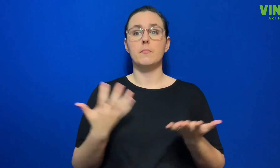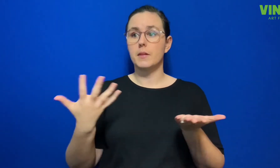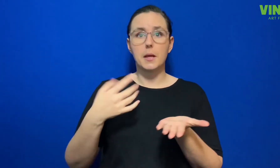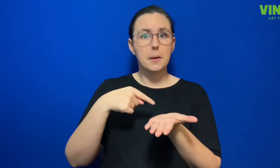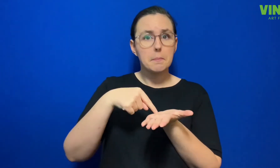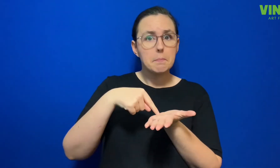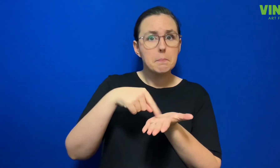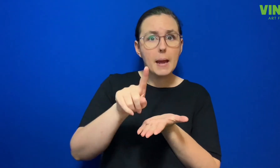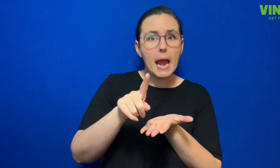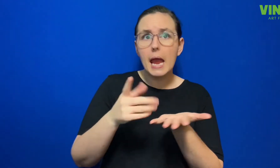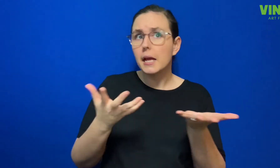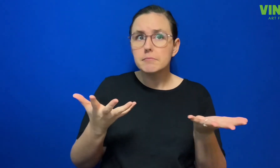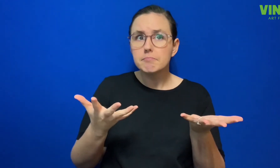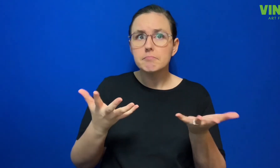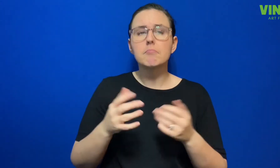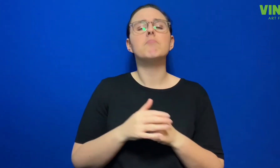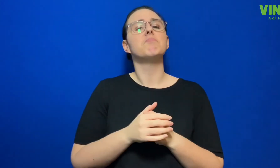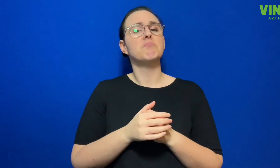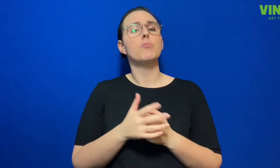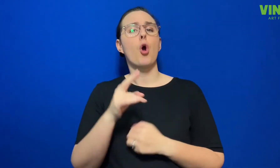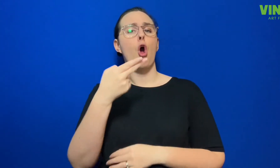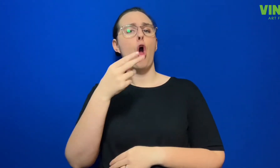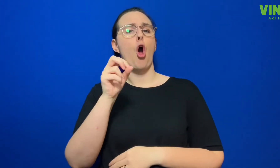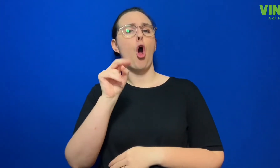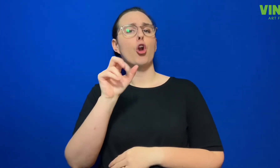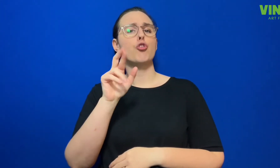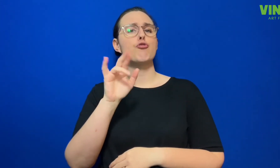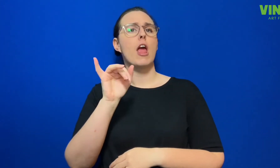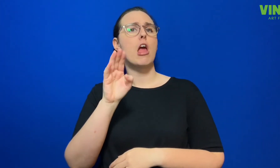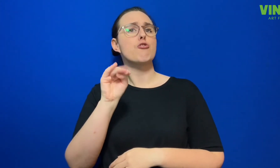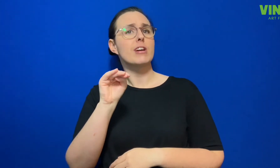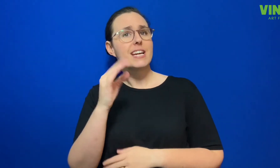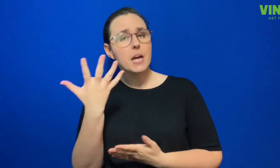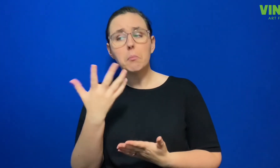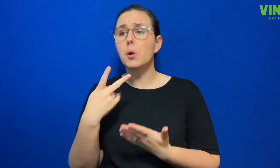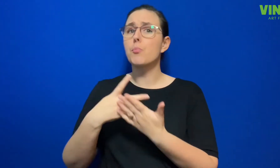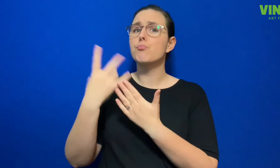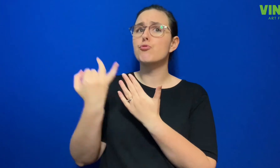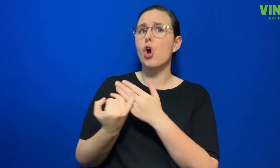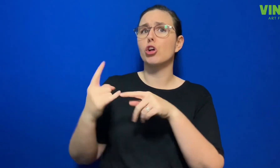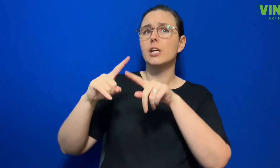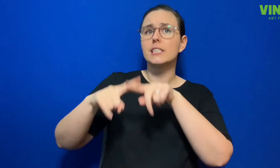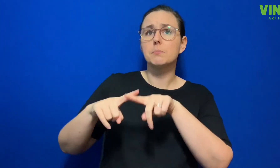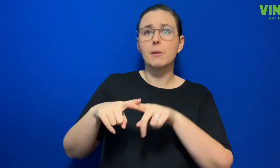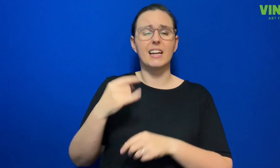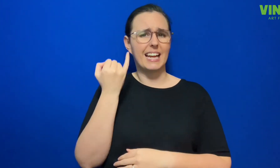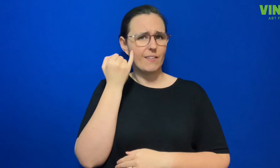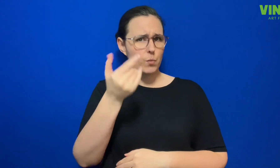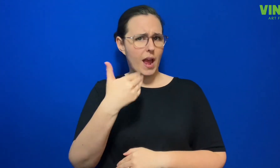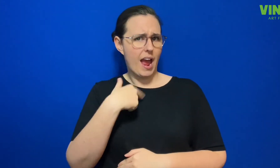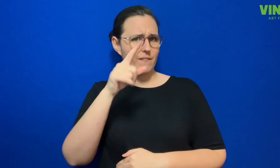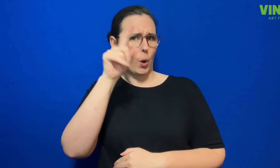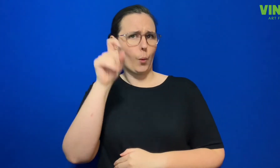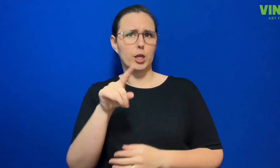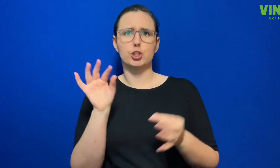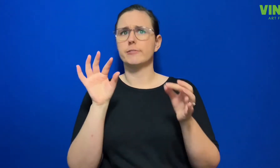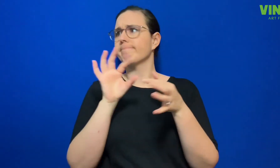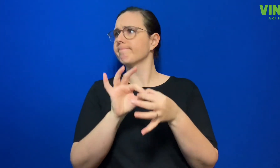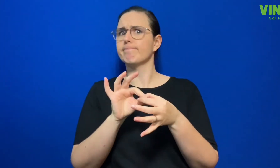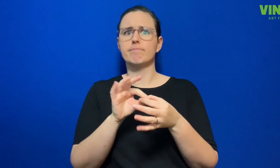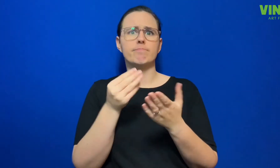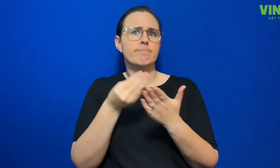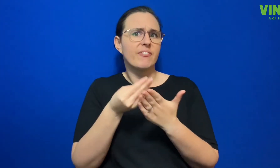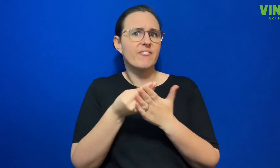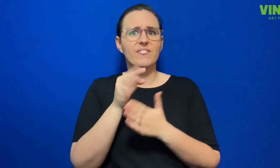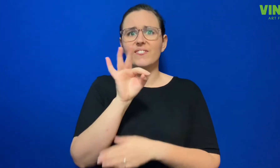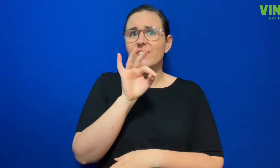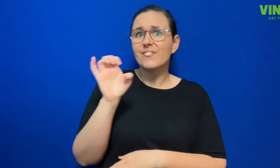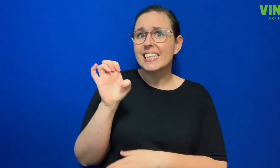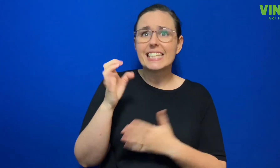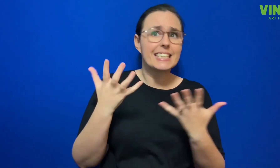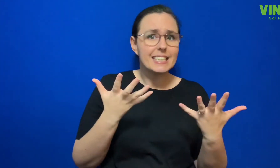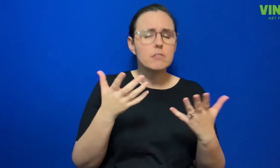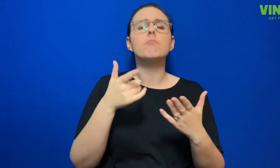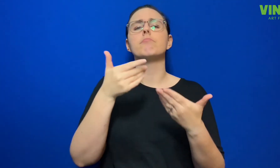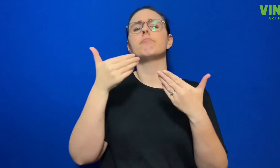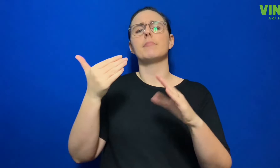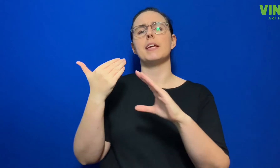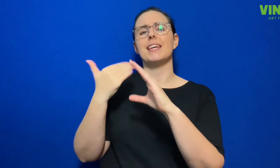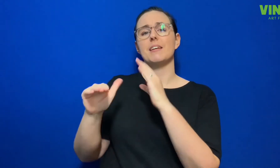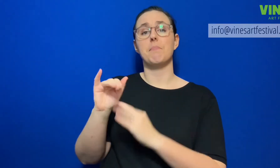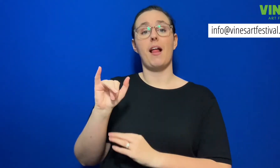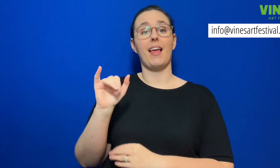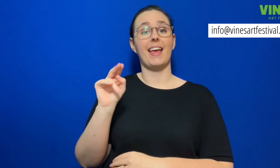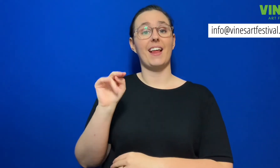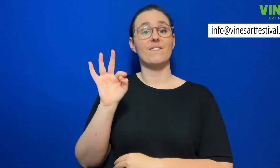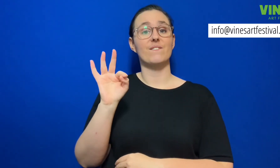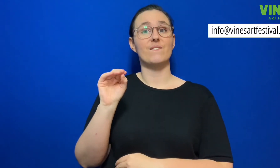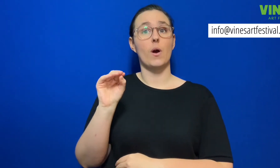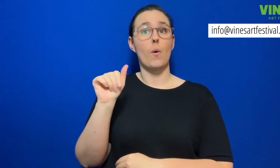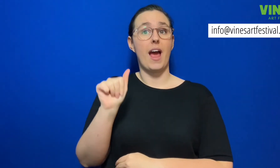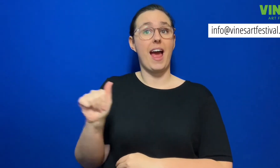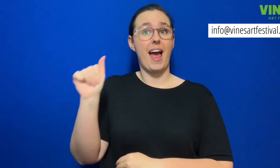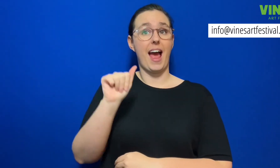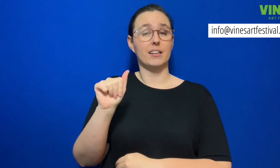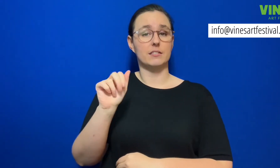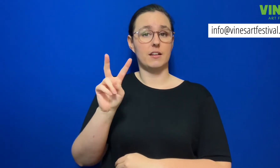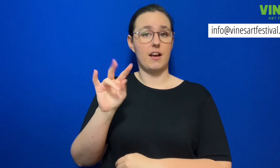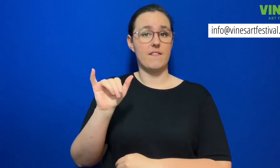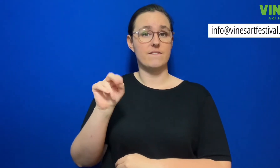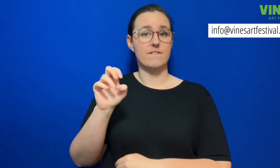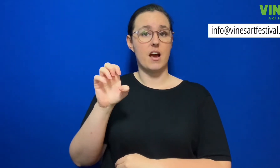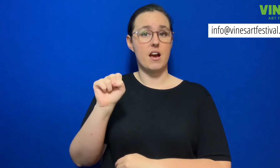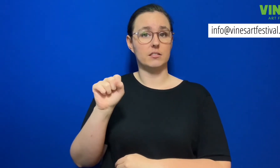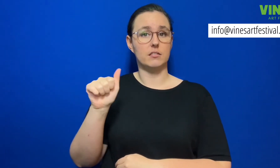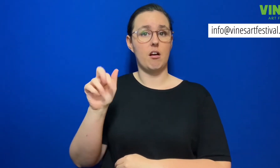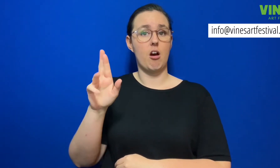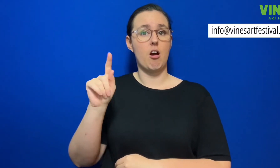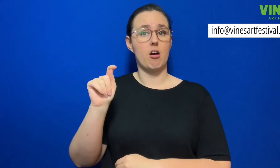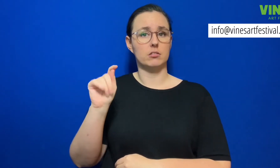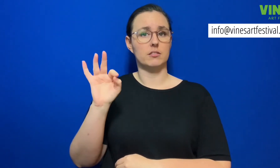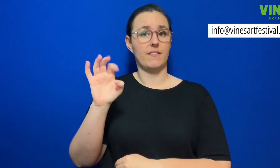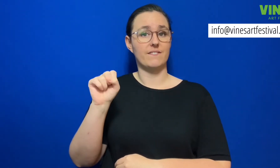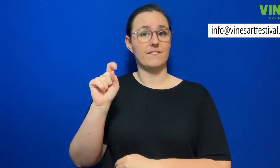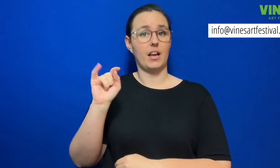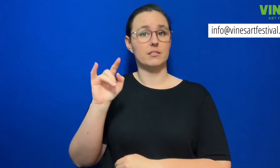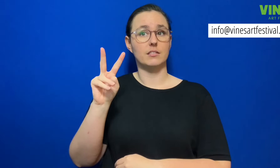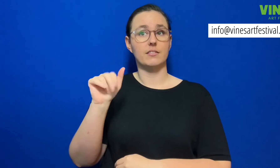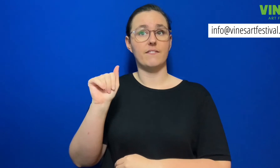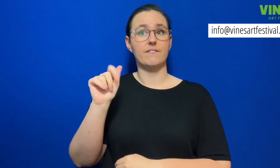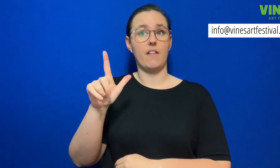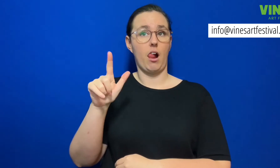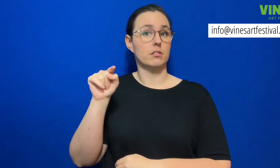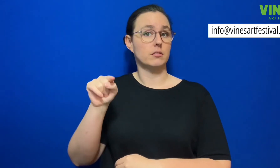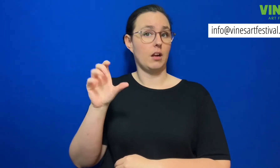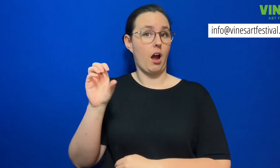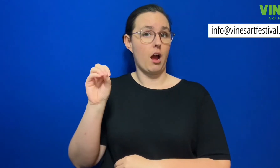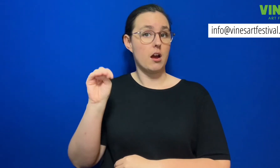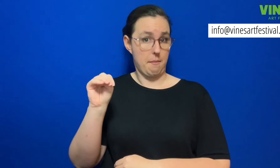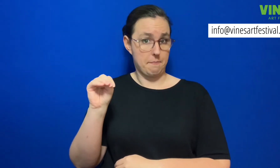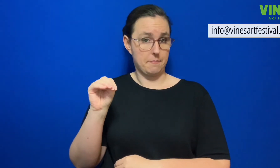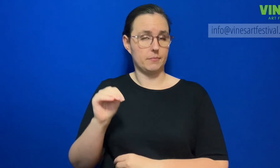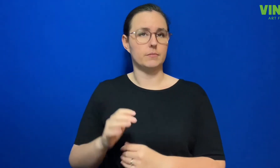Honorarium, project dependent – if you have questions about fee email info@vinesartfestival.com